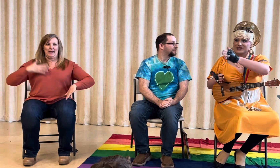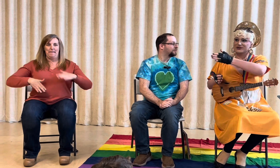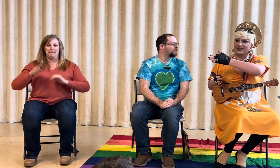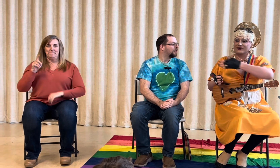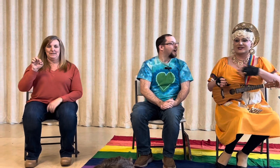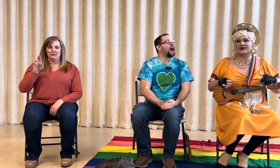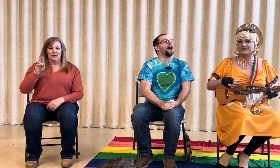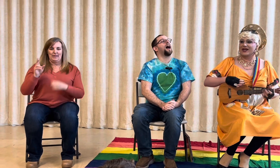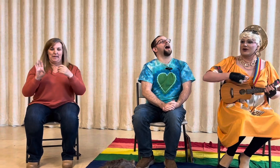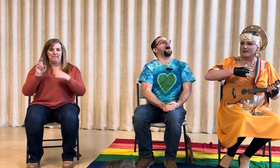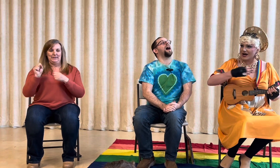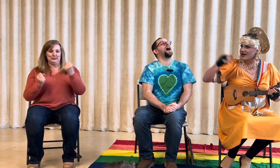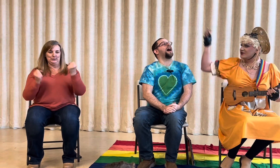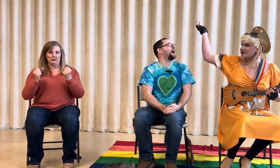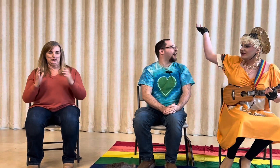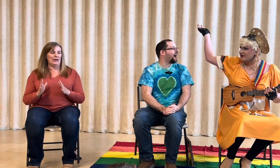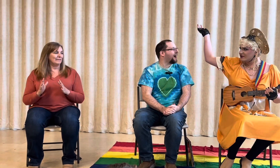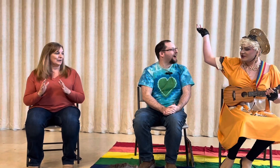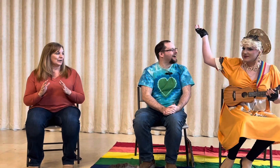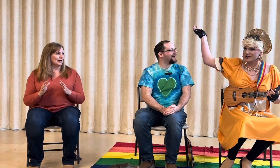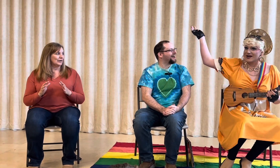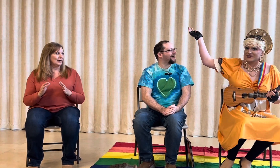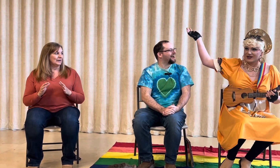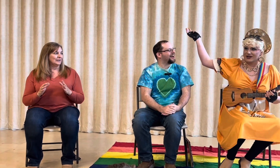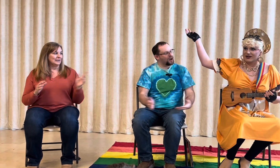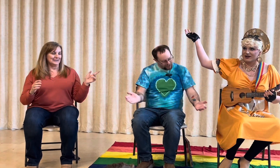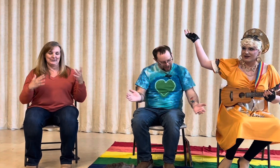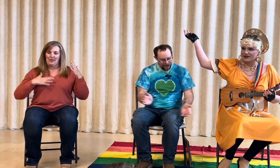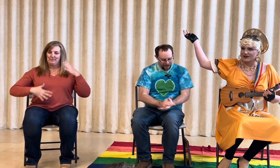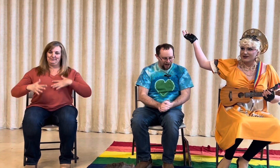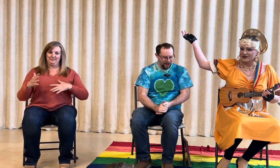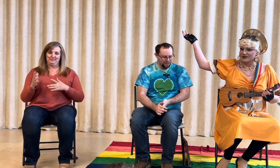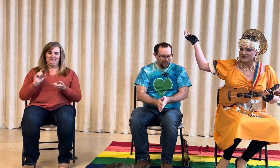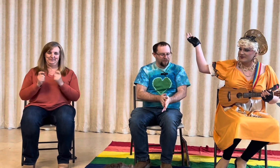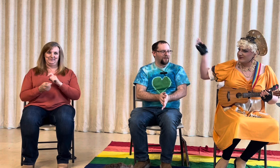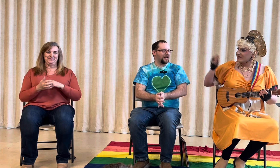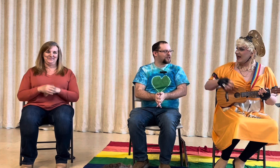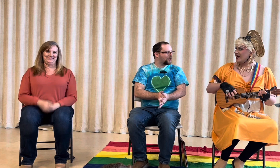Bus Driver. And so I'm playing homage to Mr. Buster! AARON: Ah! Okay! All right. Perfect!